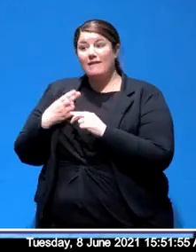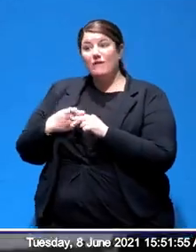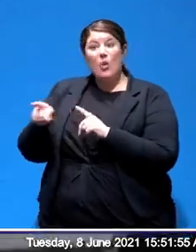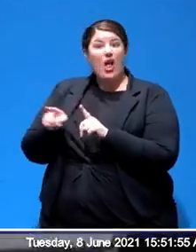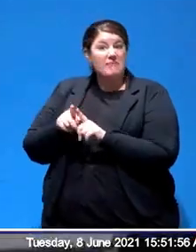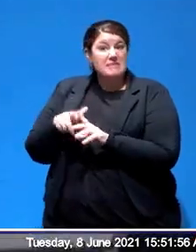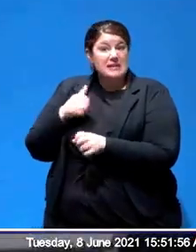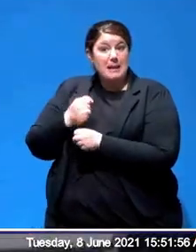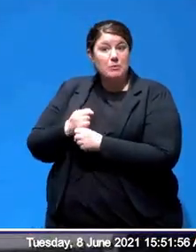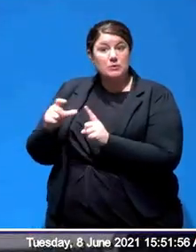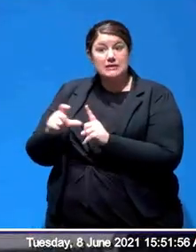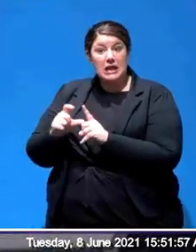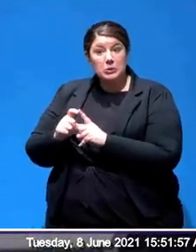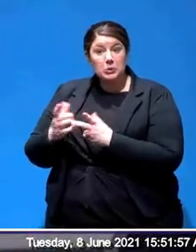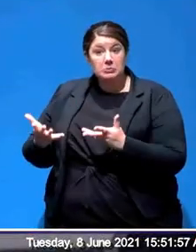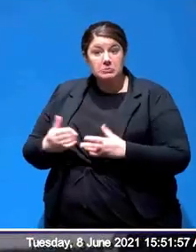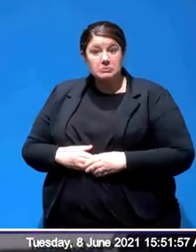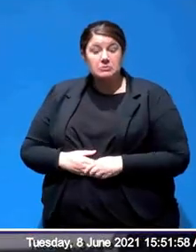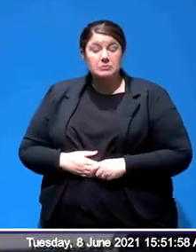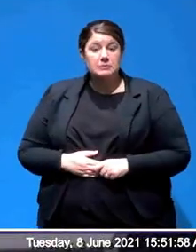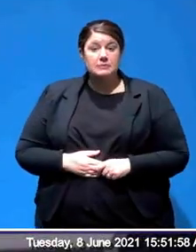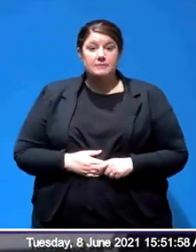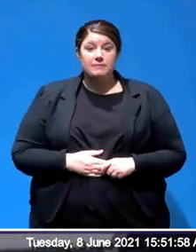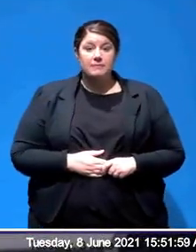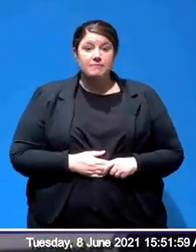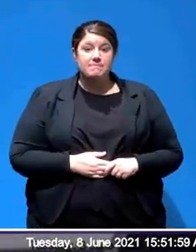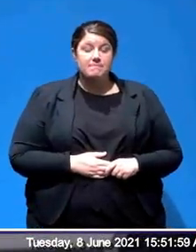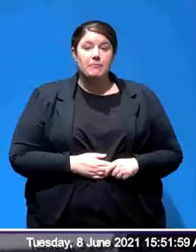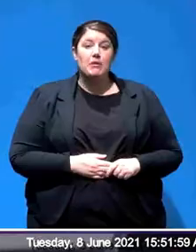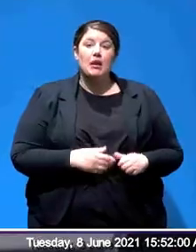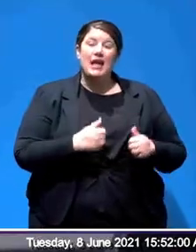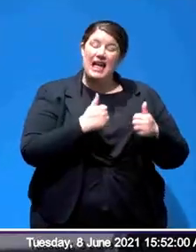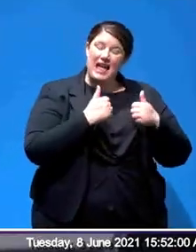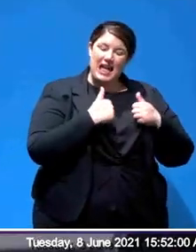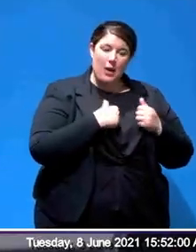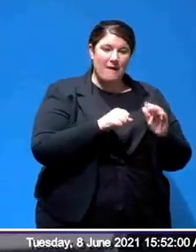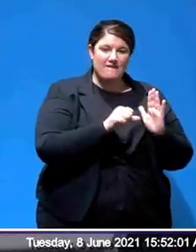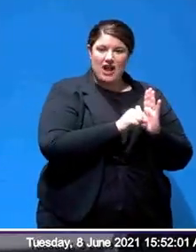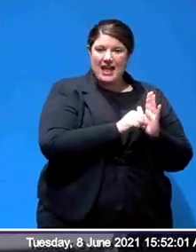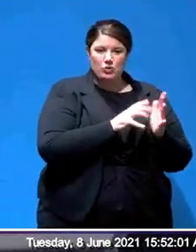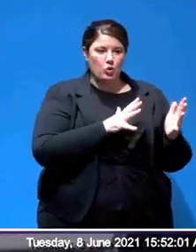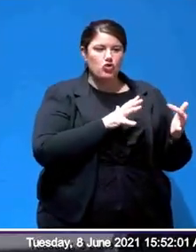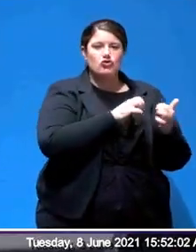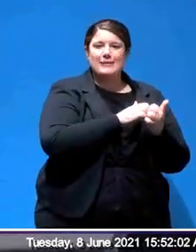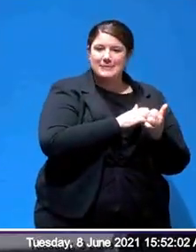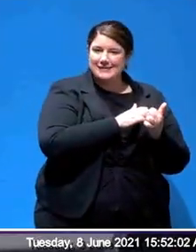I think our financial arrangements, or the Finance Division of